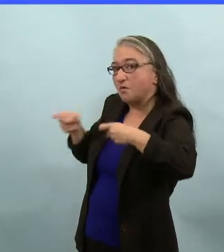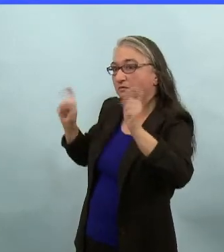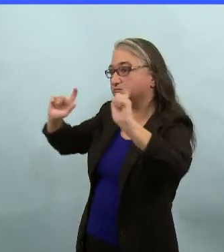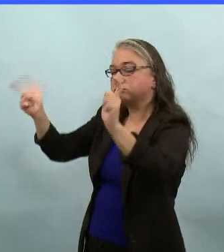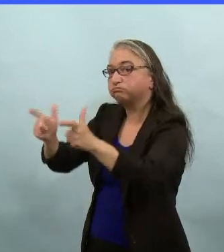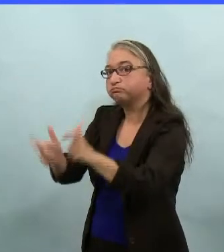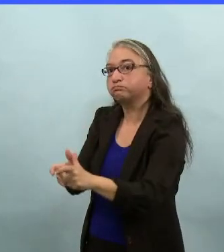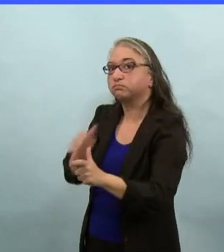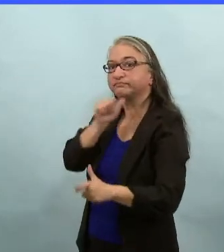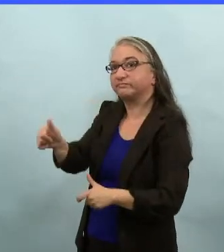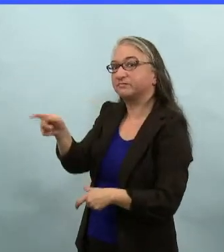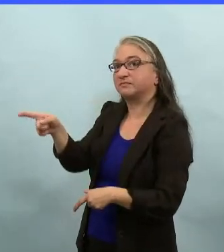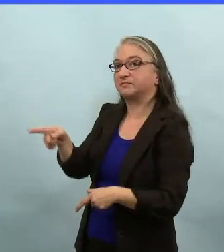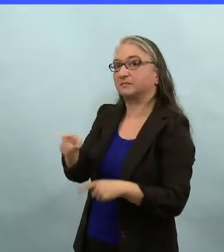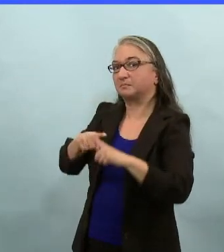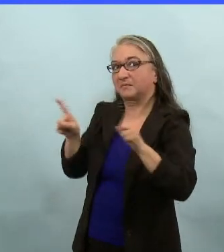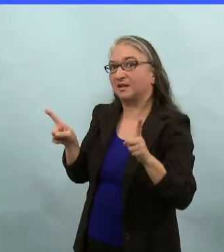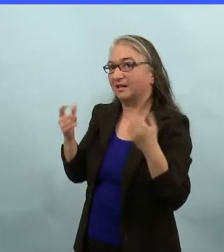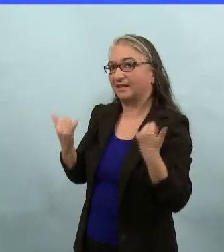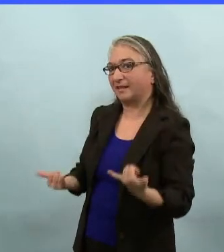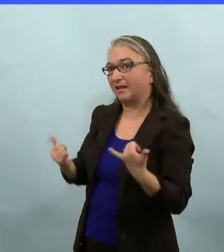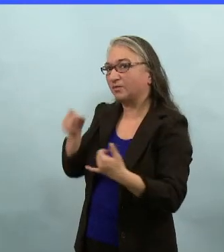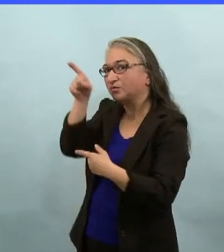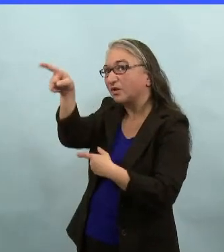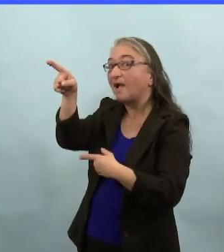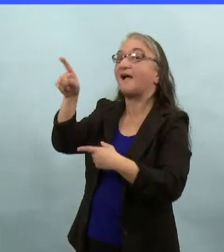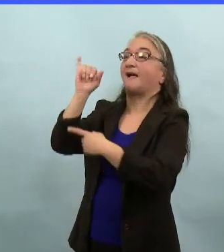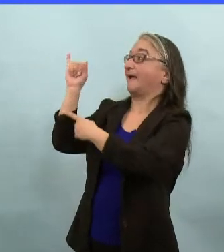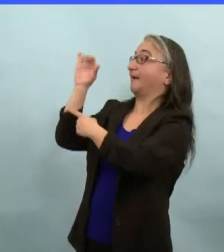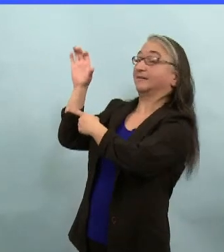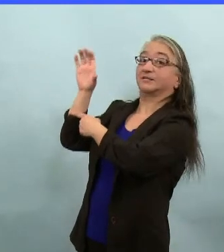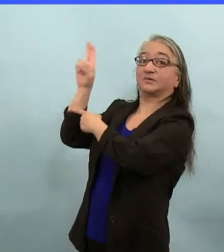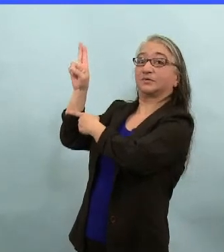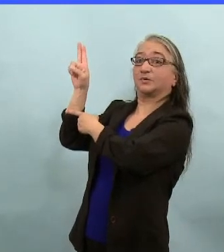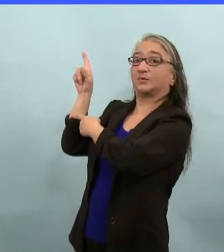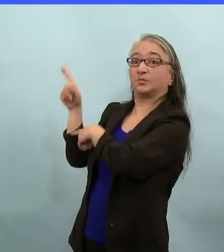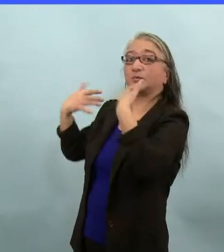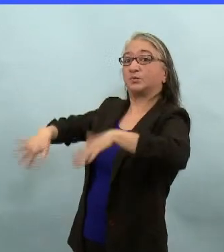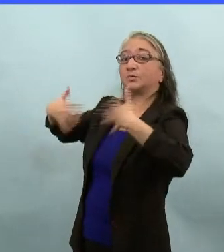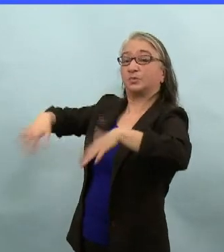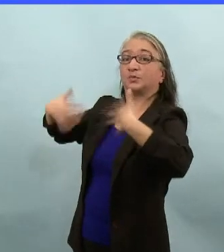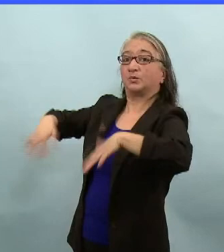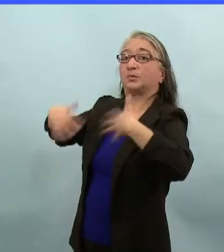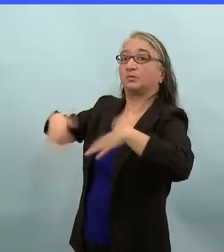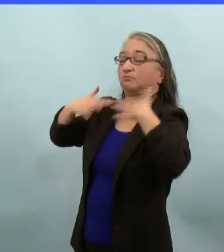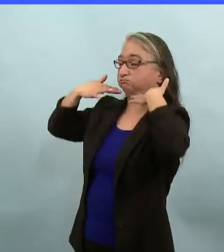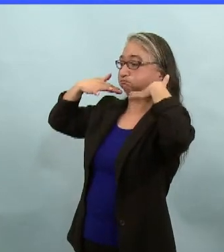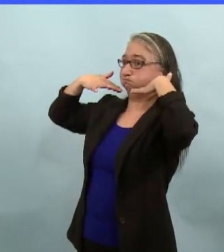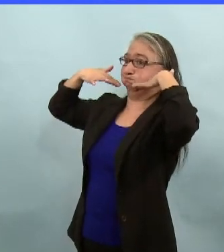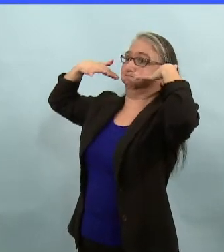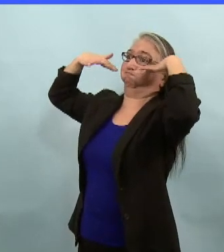icu now we're close to the edge now on our icu system are you not are you not giving up uh if